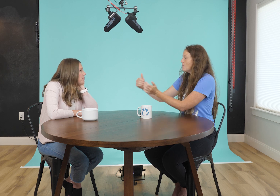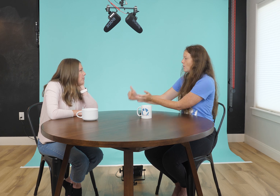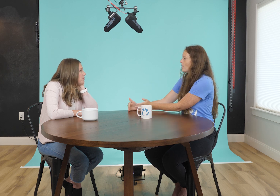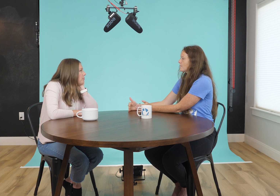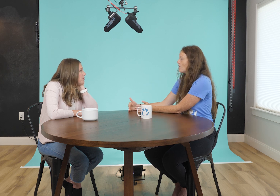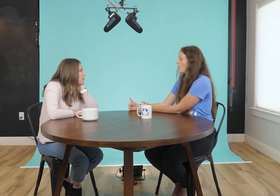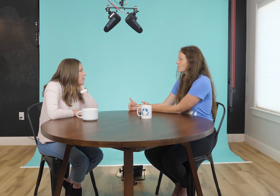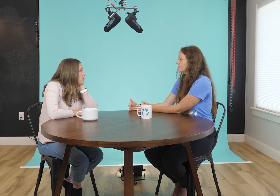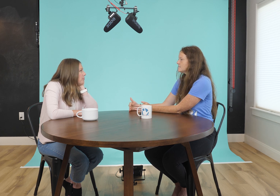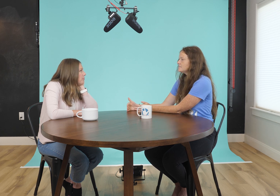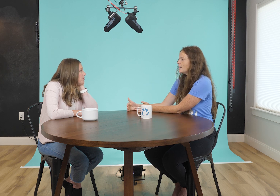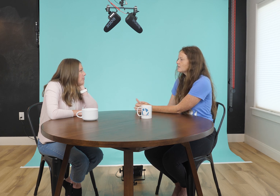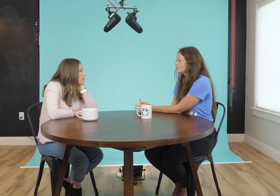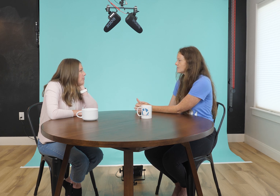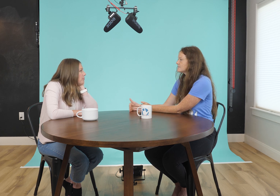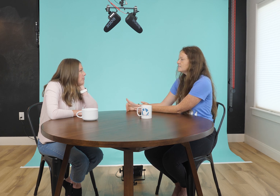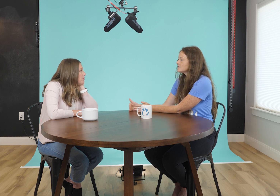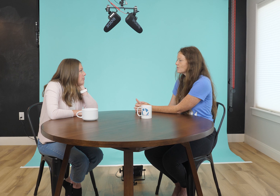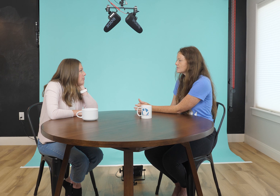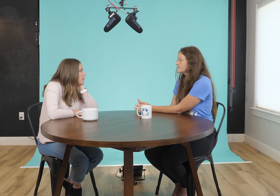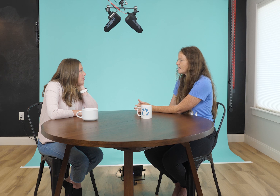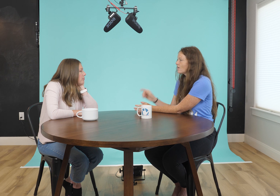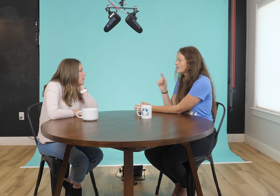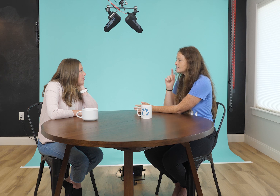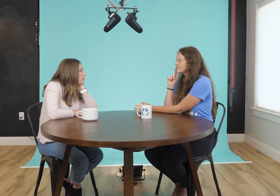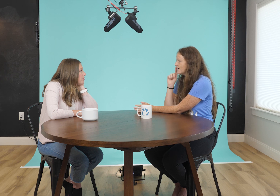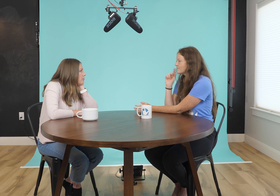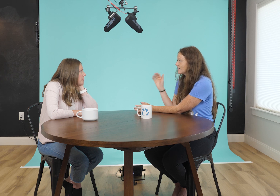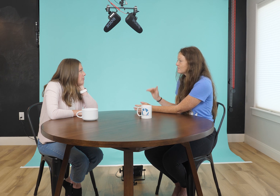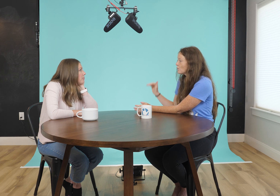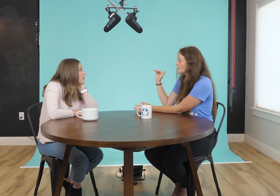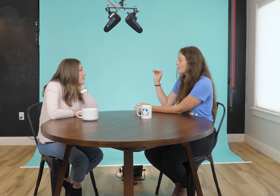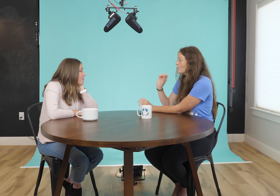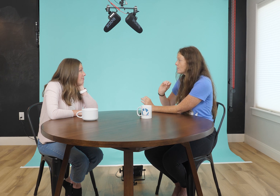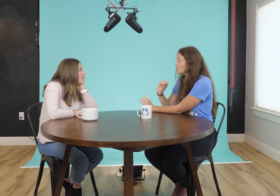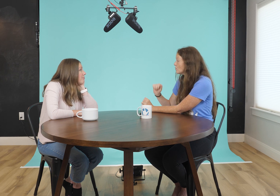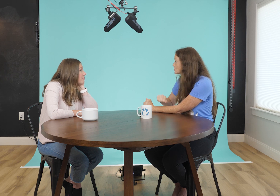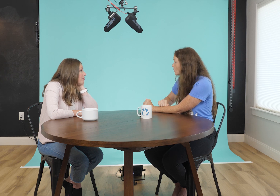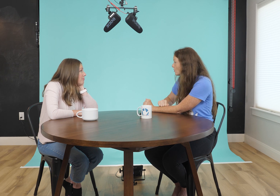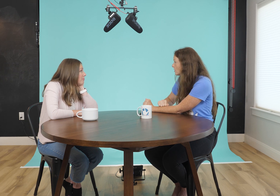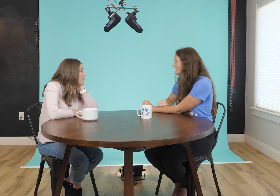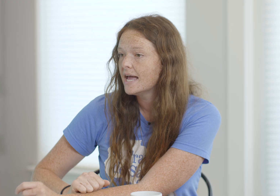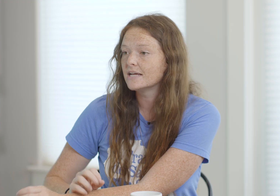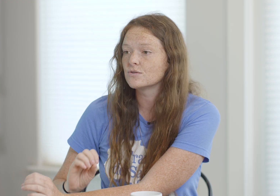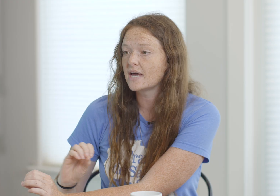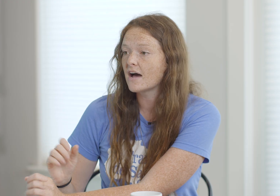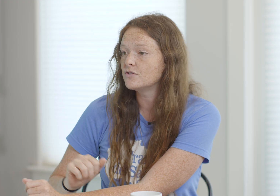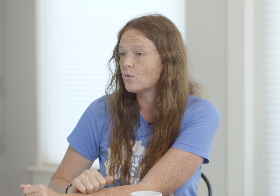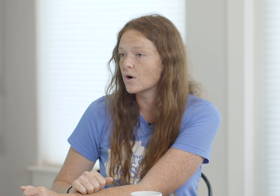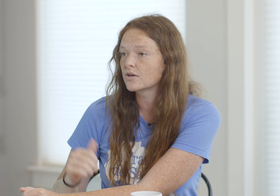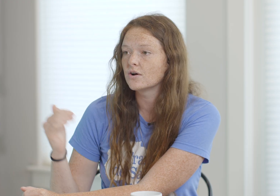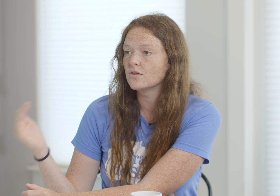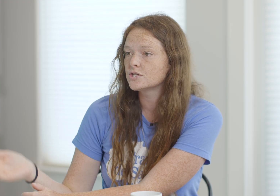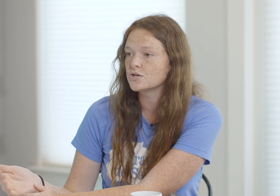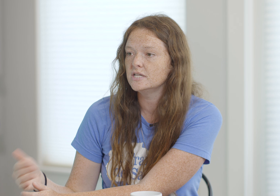But what about all these young adults, these adults that are deaf, that have grown up with no school and so they have no work. They're on the streets.